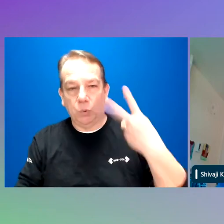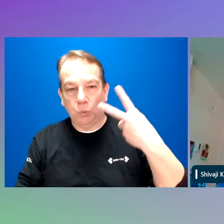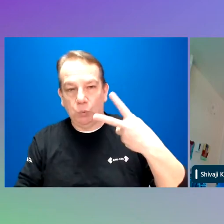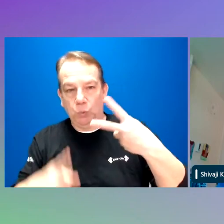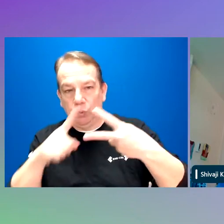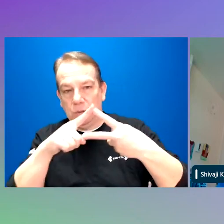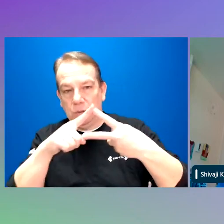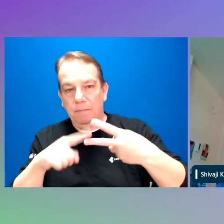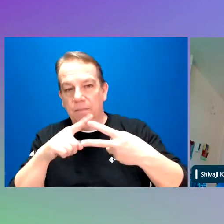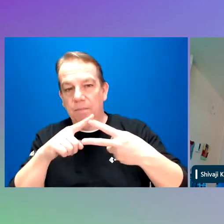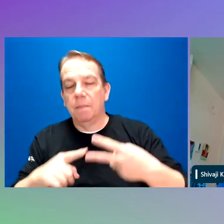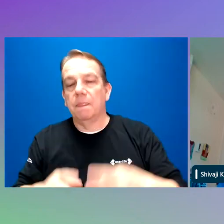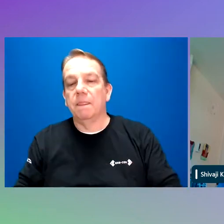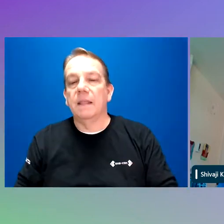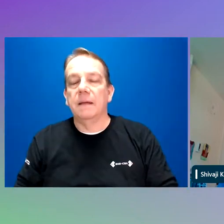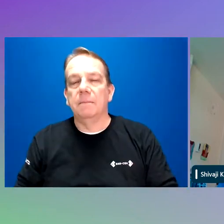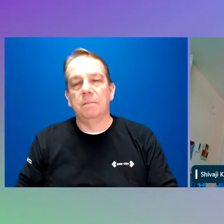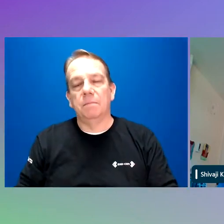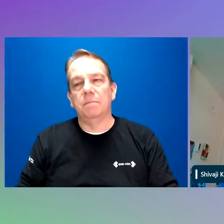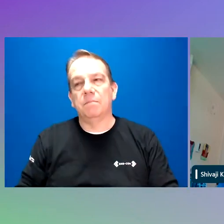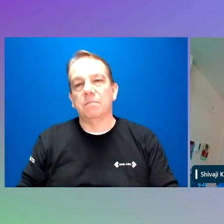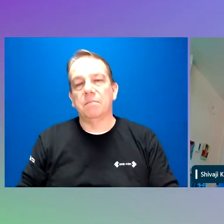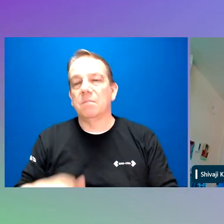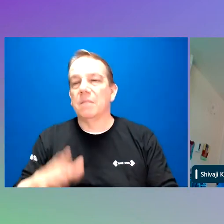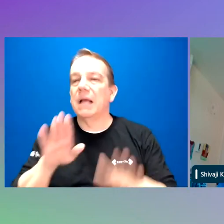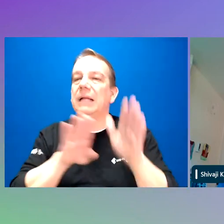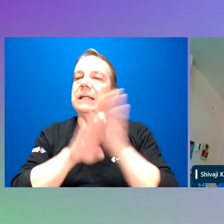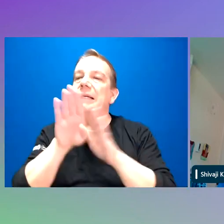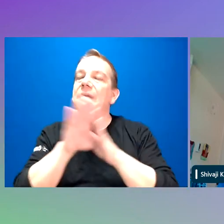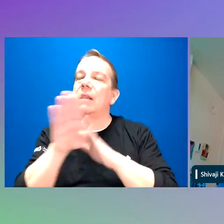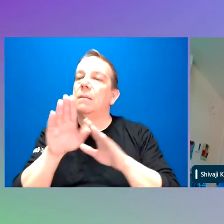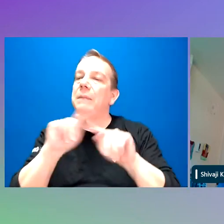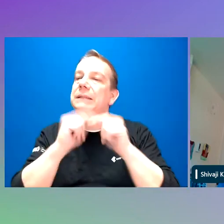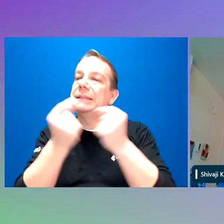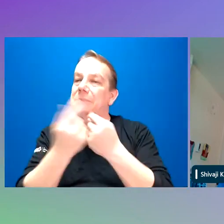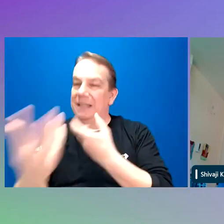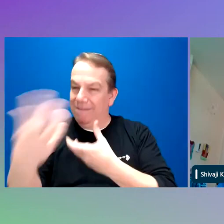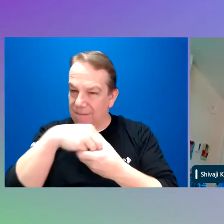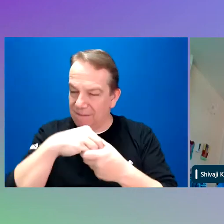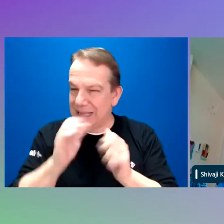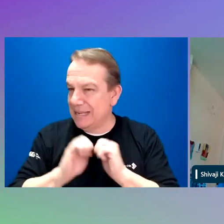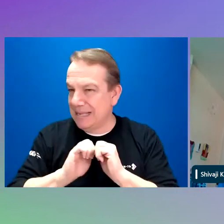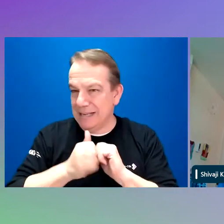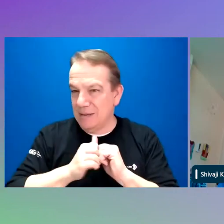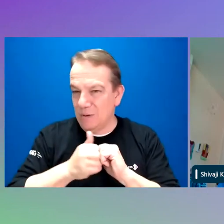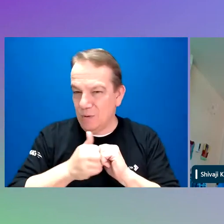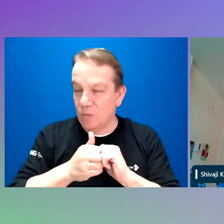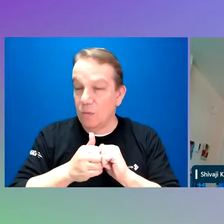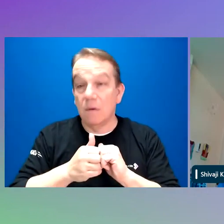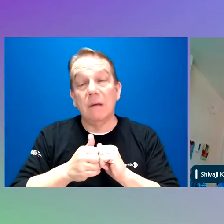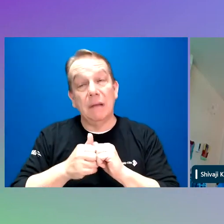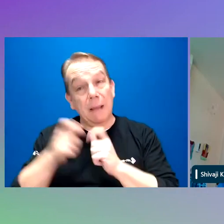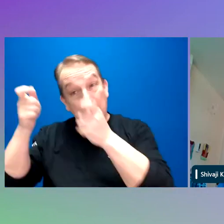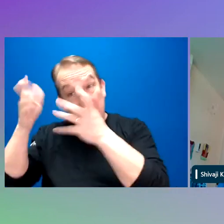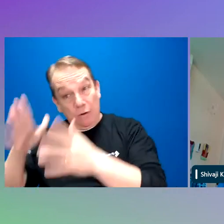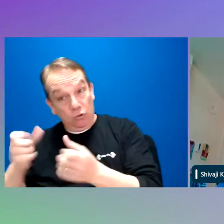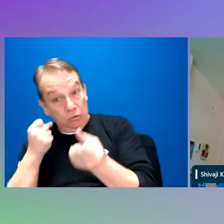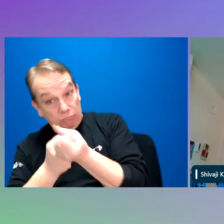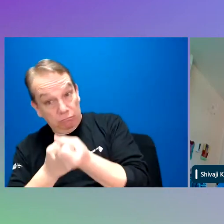person that say, how did you get developer teams engaged? And did